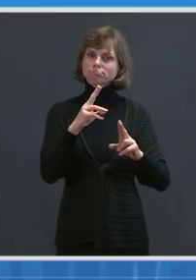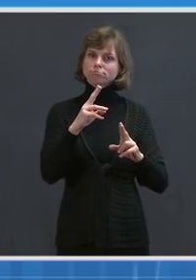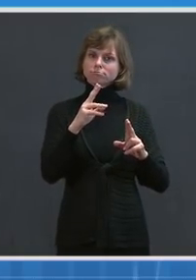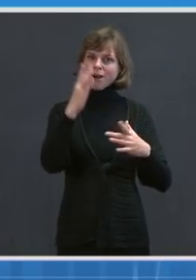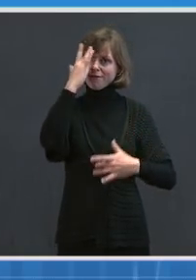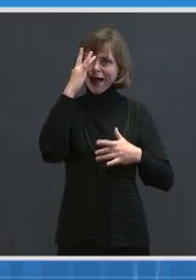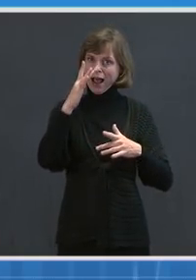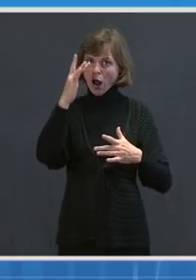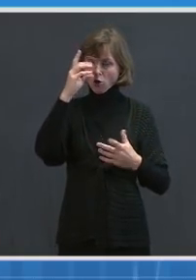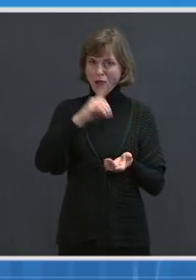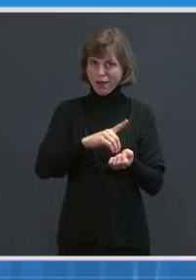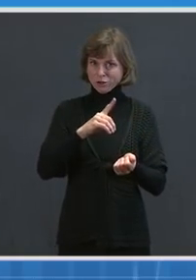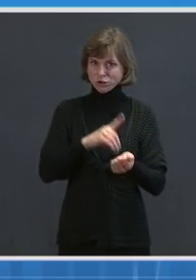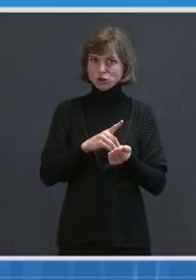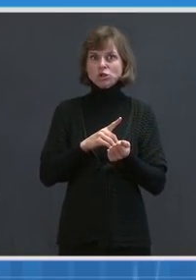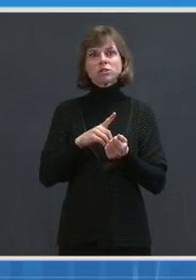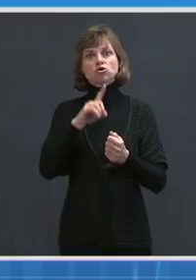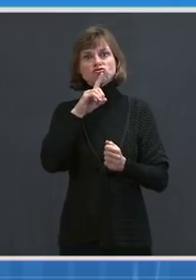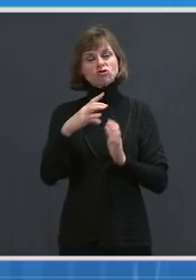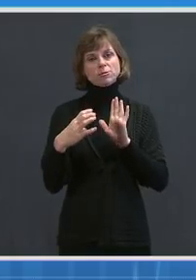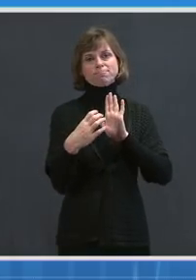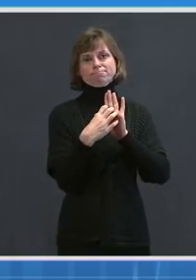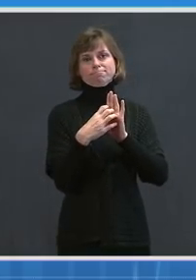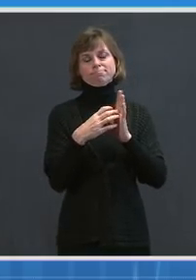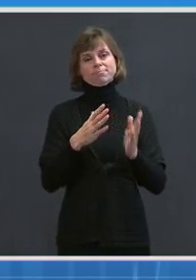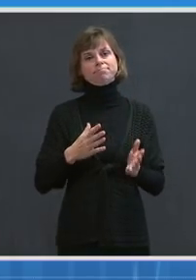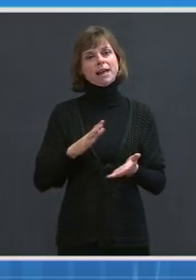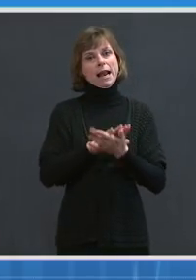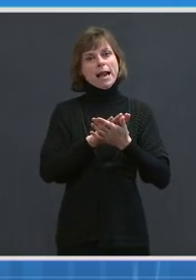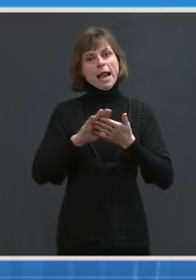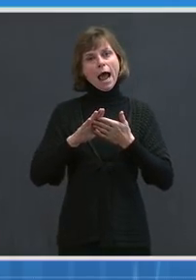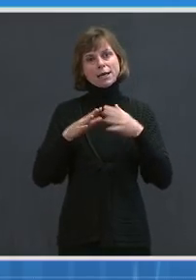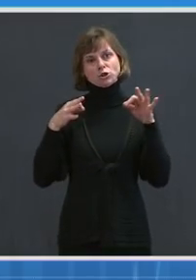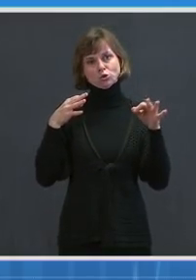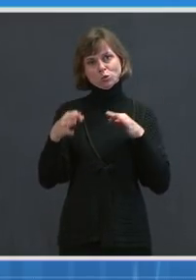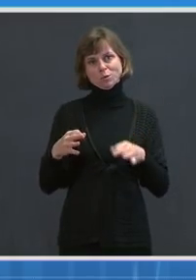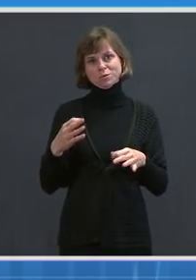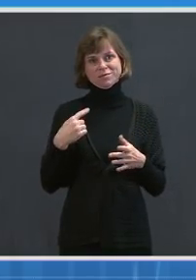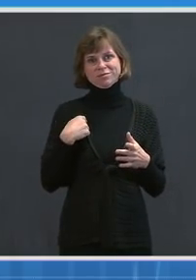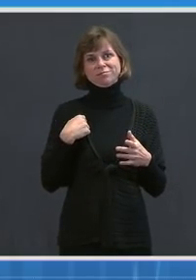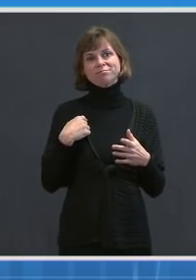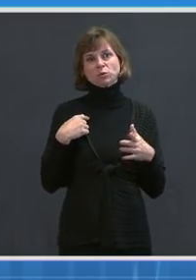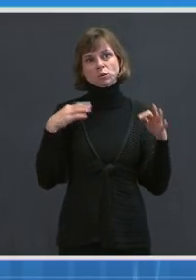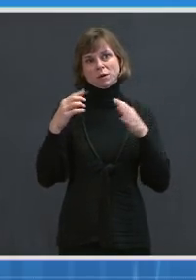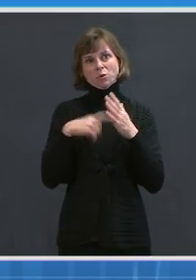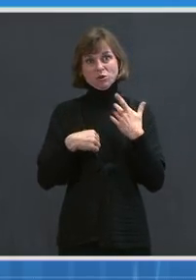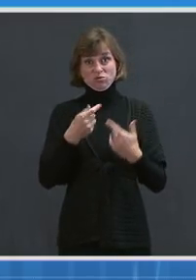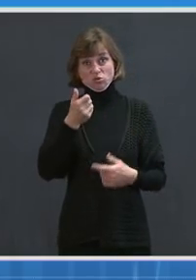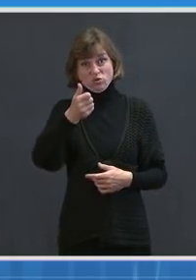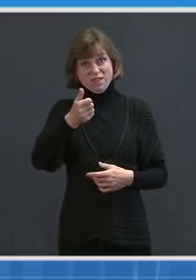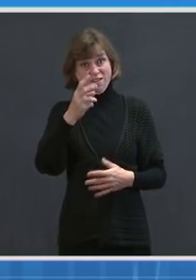and hit upon many of the things that I just described to you. So if you want to look at it in some detail,